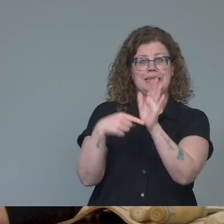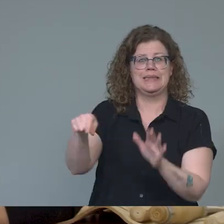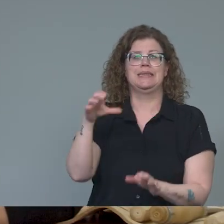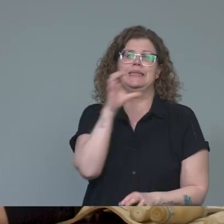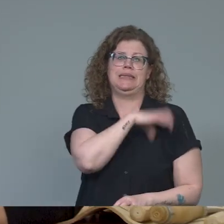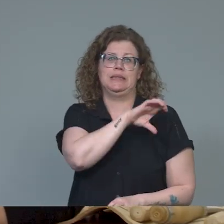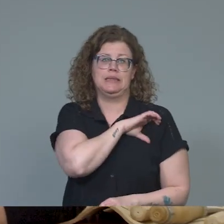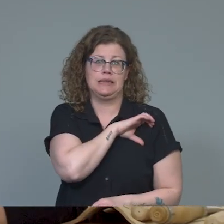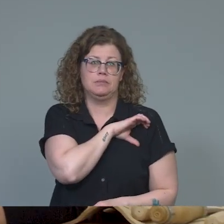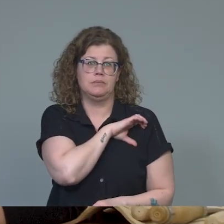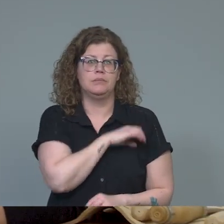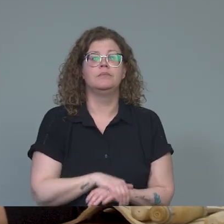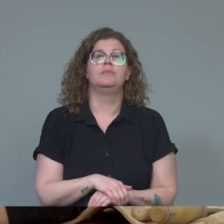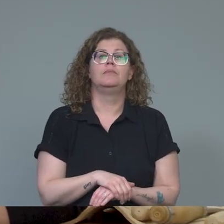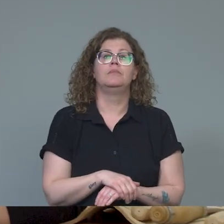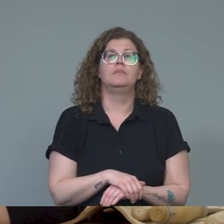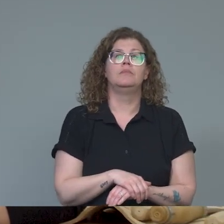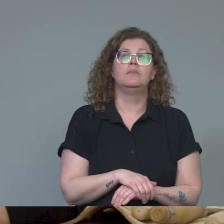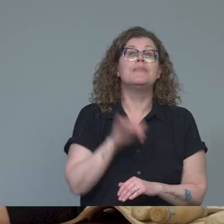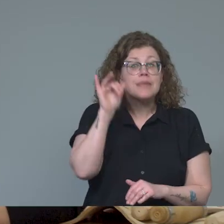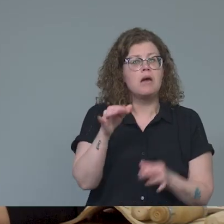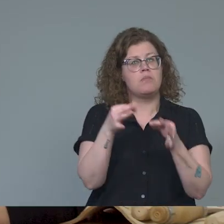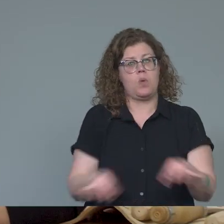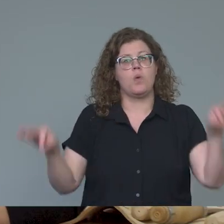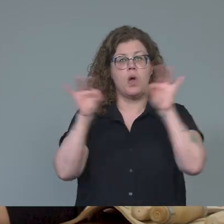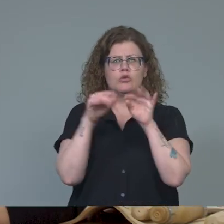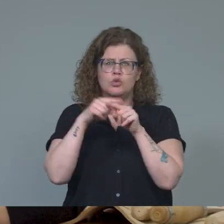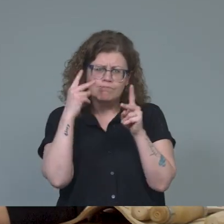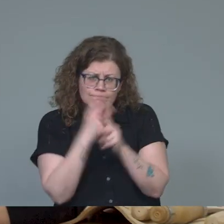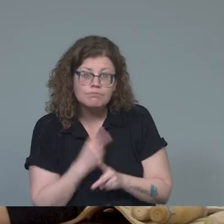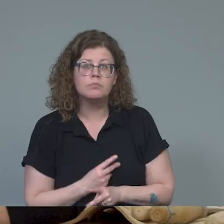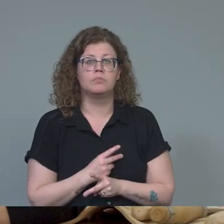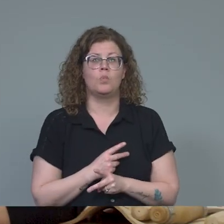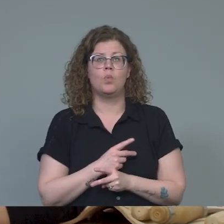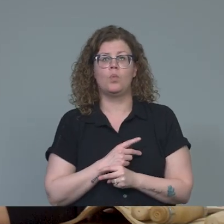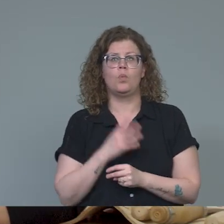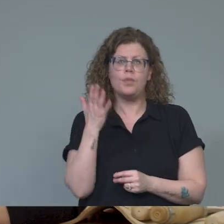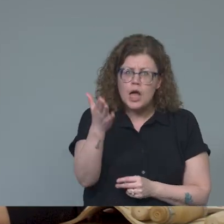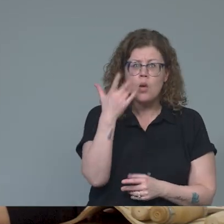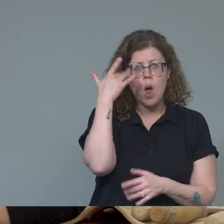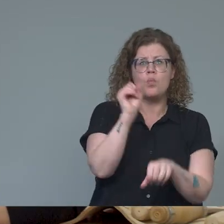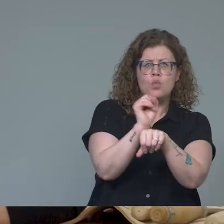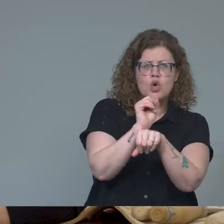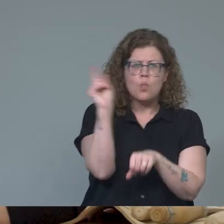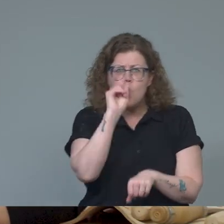And it's something we represent the citizens in the moment in the time.